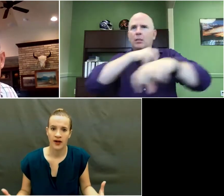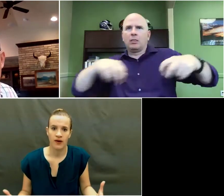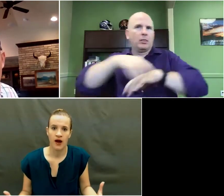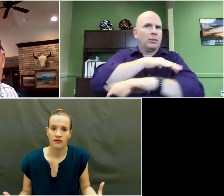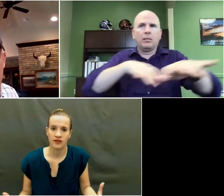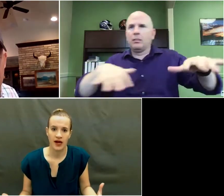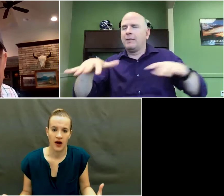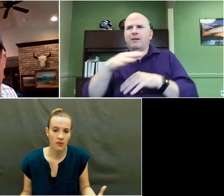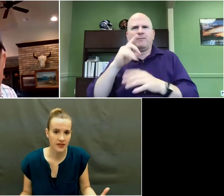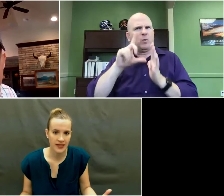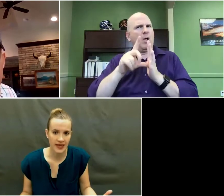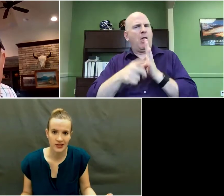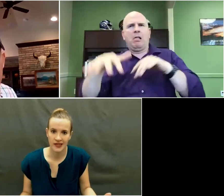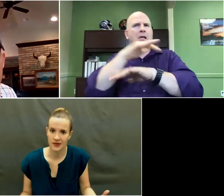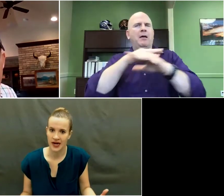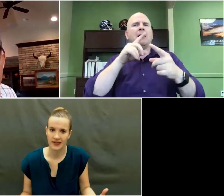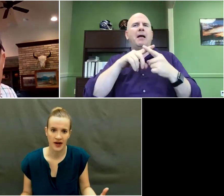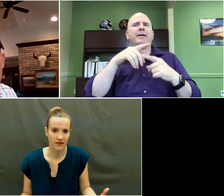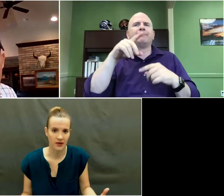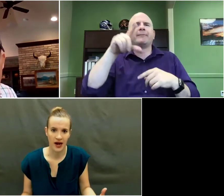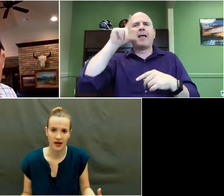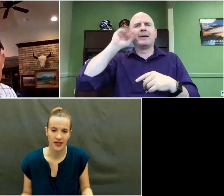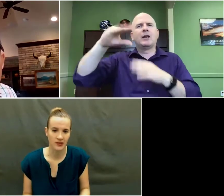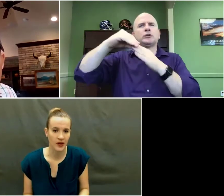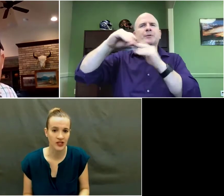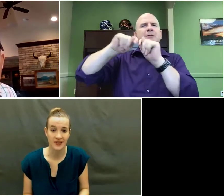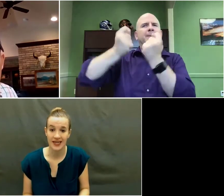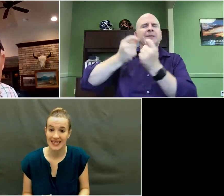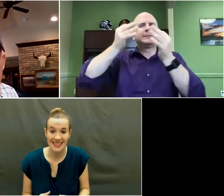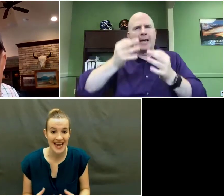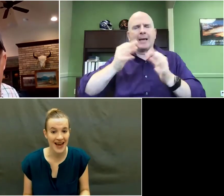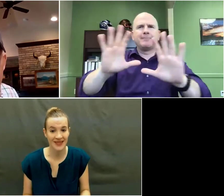around almost like chickens with their heads cut off for a while because we just didn't have the